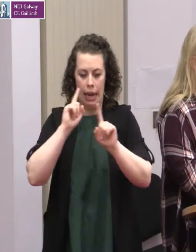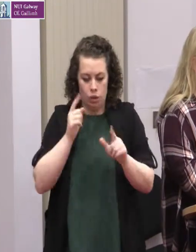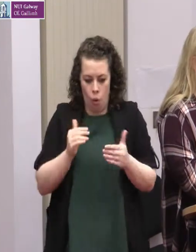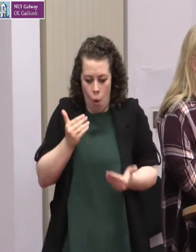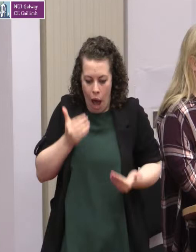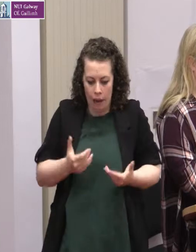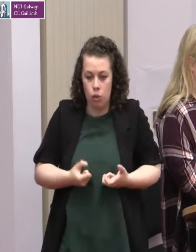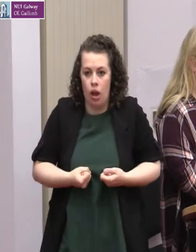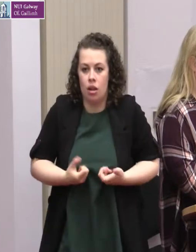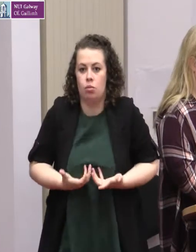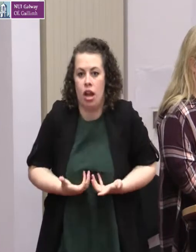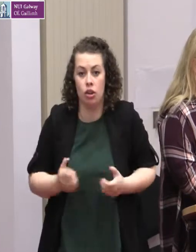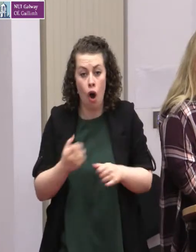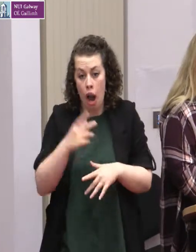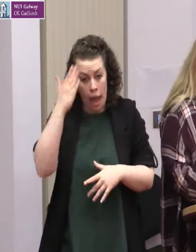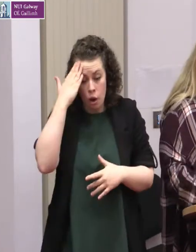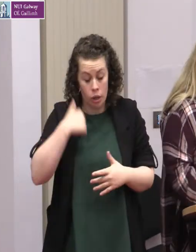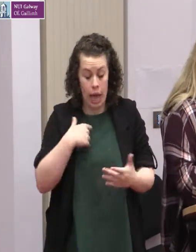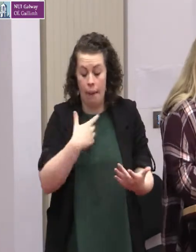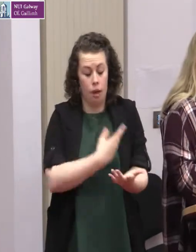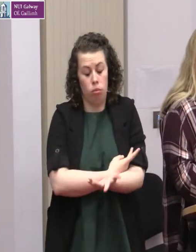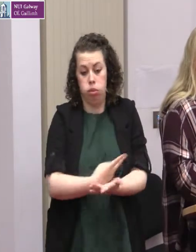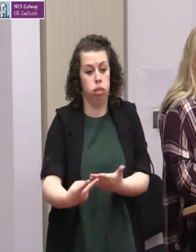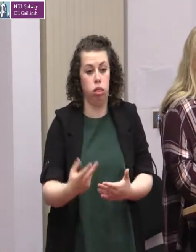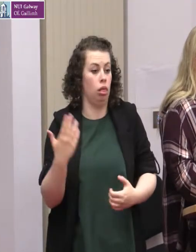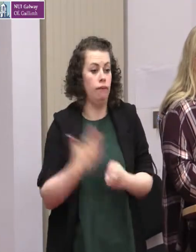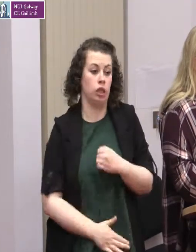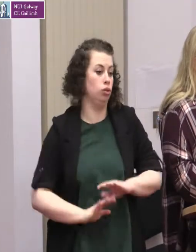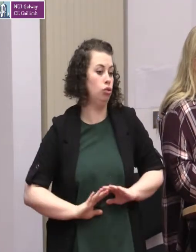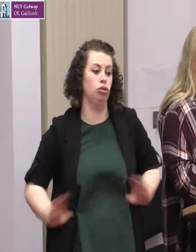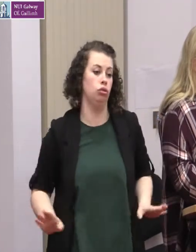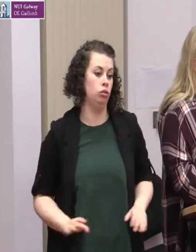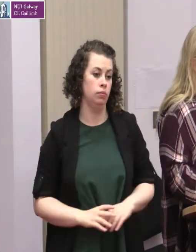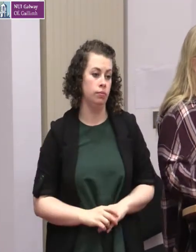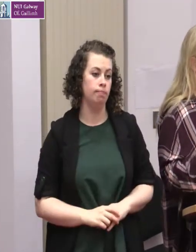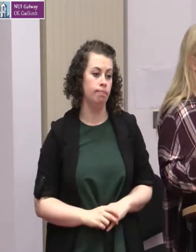All I know is that it has worn me out."